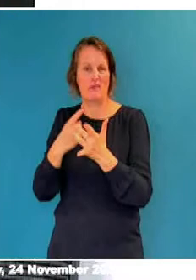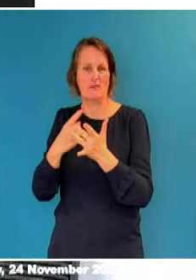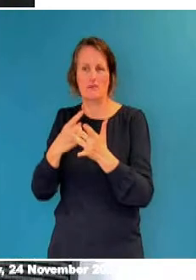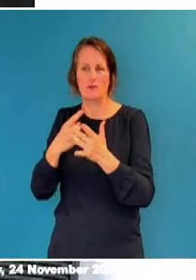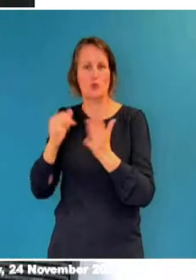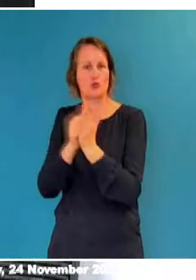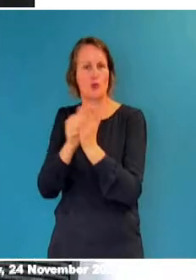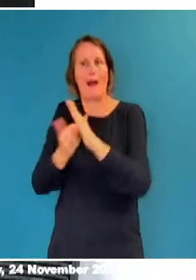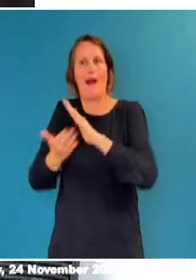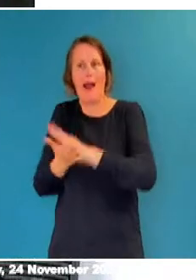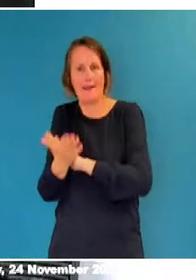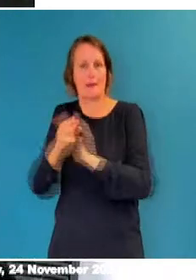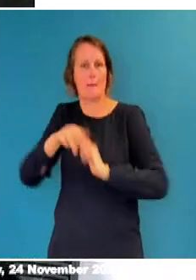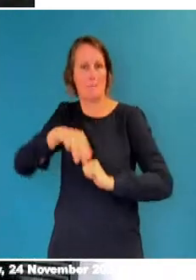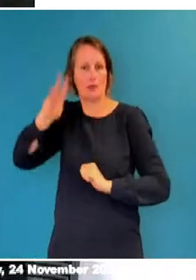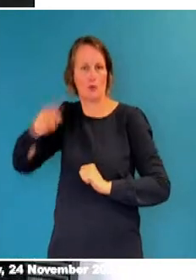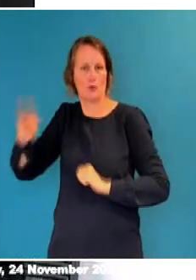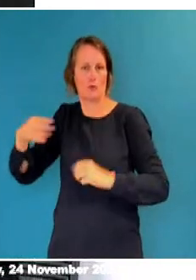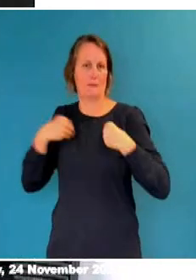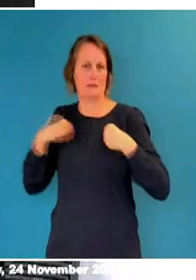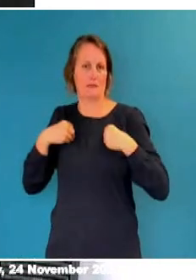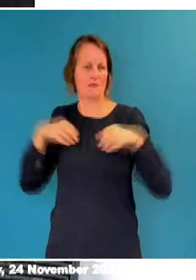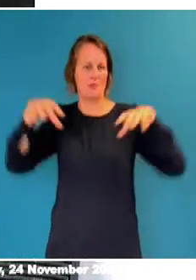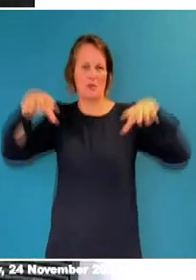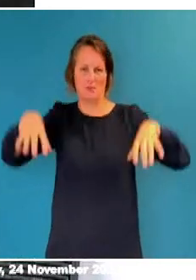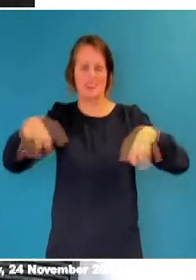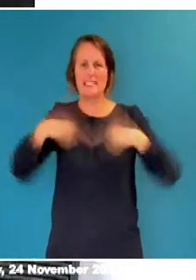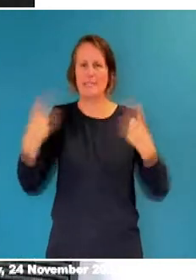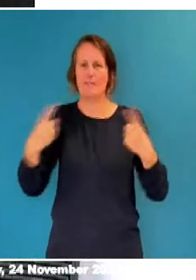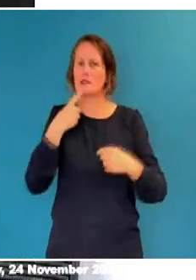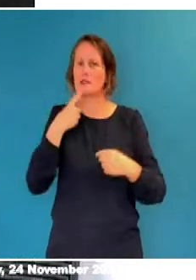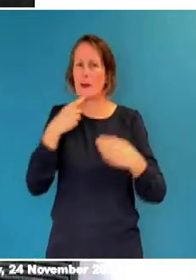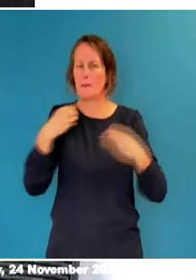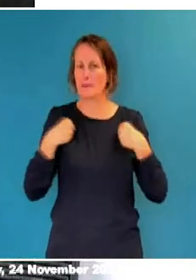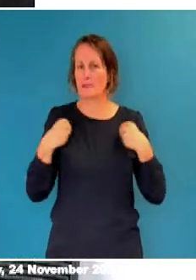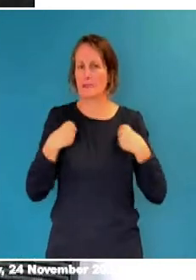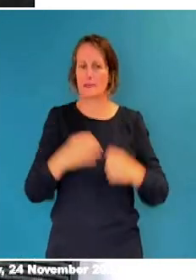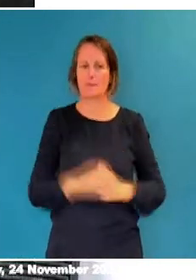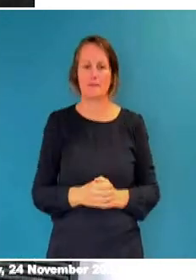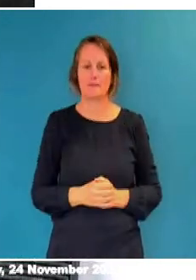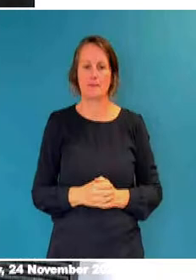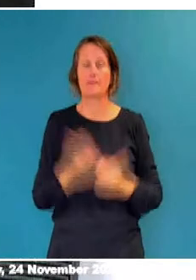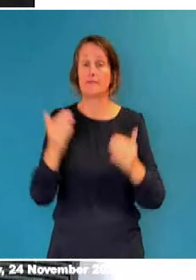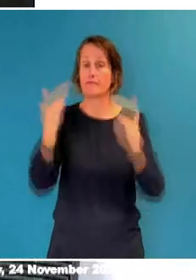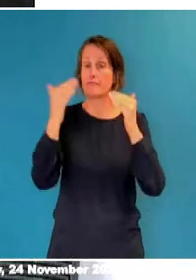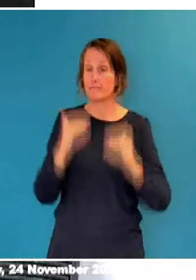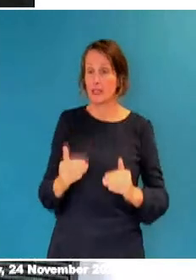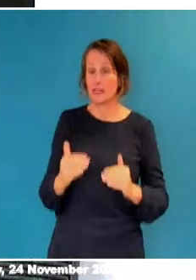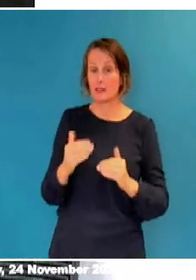Finally turning to you, Ms Kesoglou, firstly, am I pronouncing that